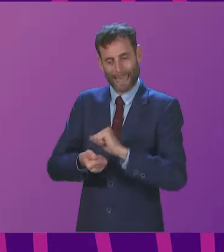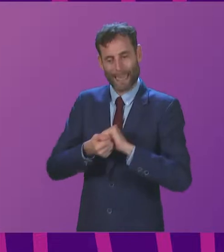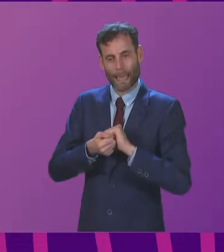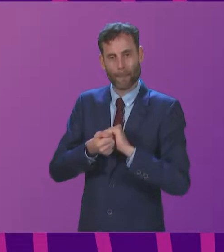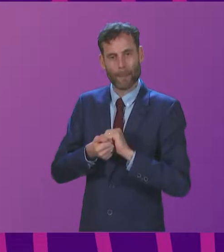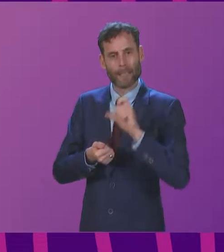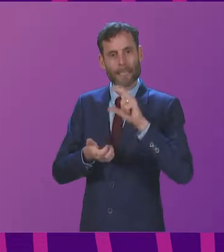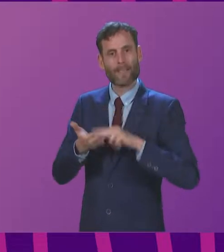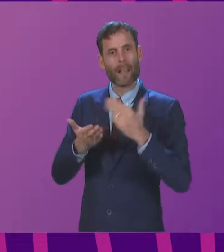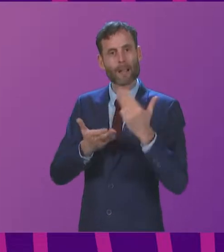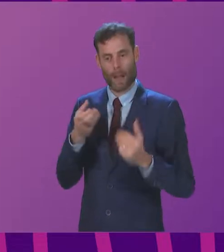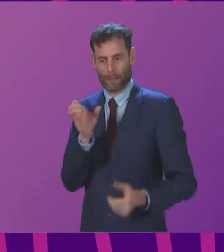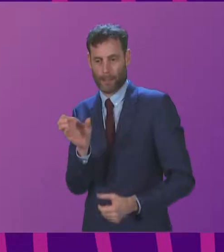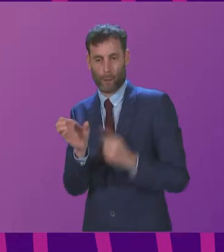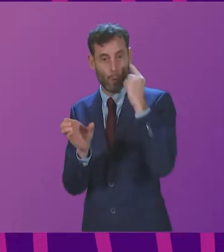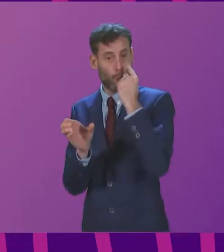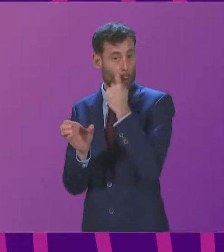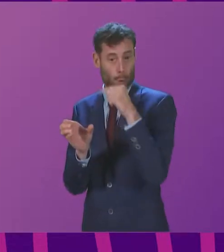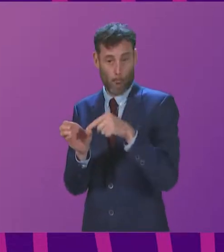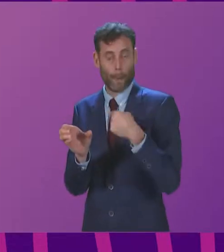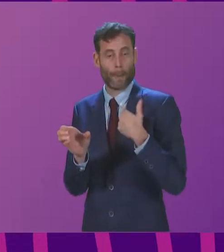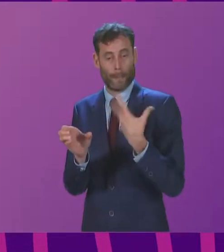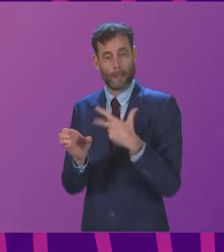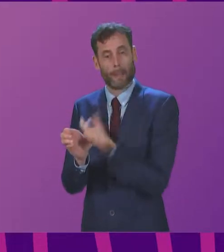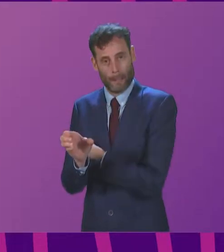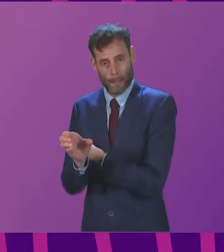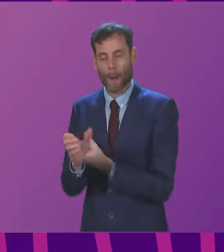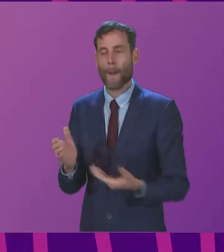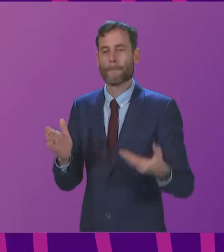while intensifying our public information campaign in the weeks ahead.